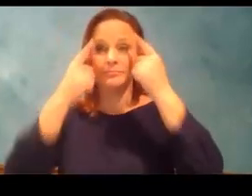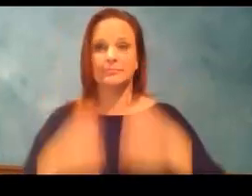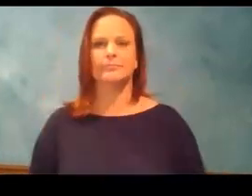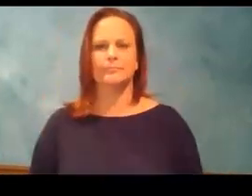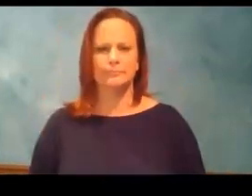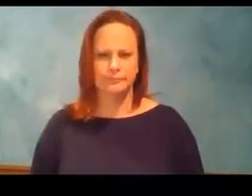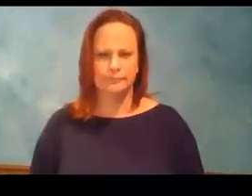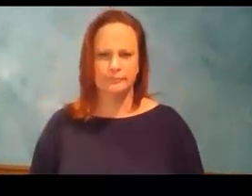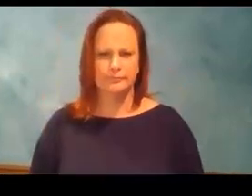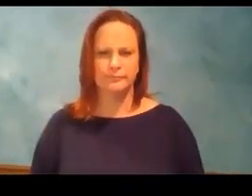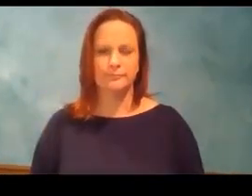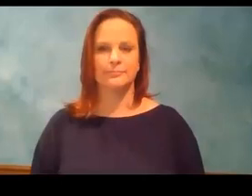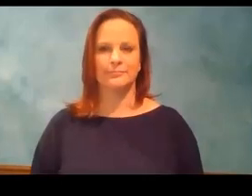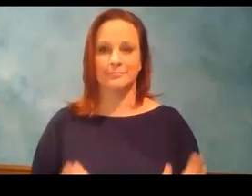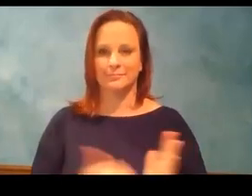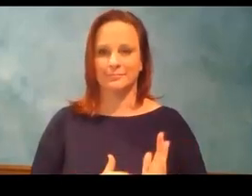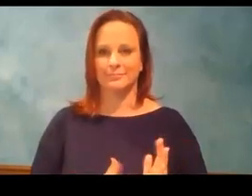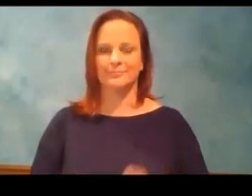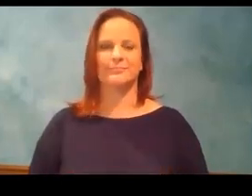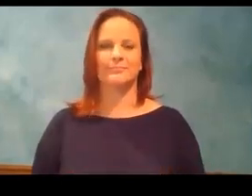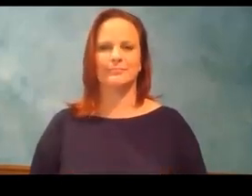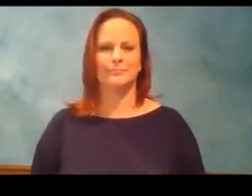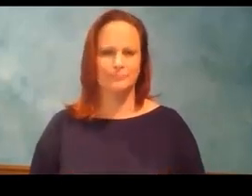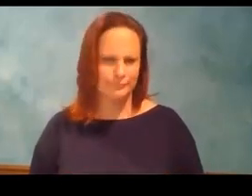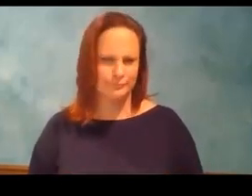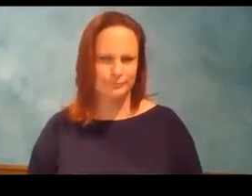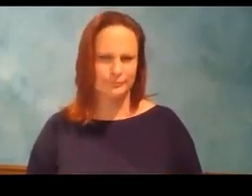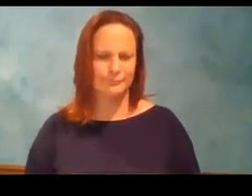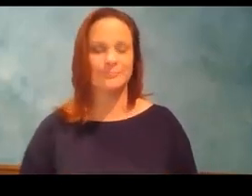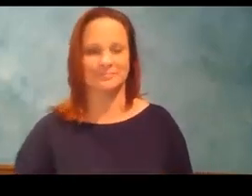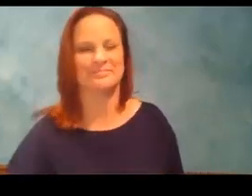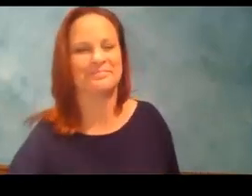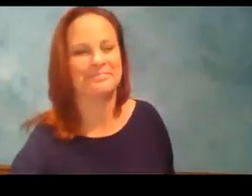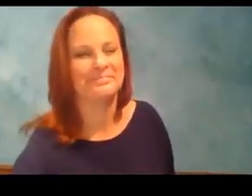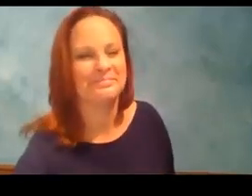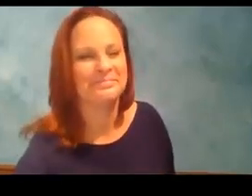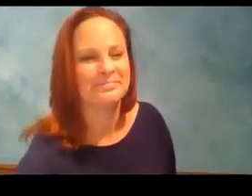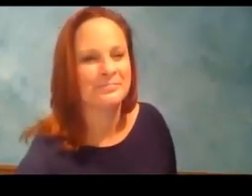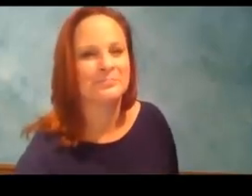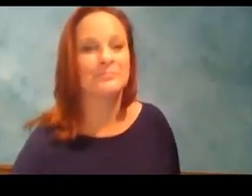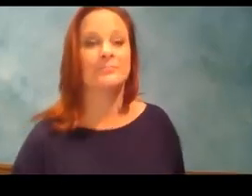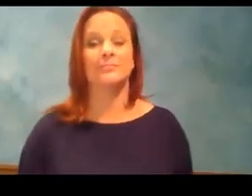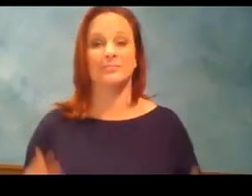First thing you're going to do is frown your eyebrows, like this,